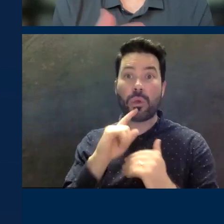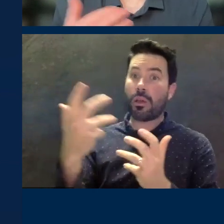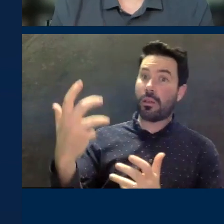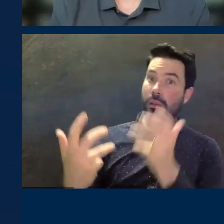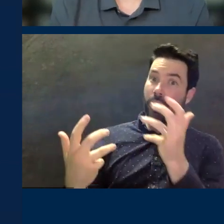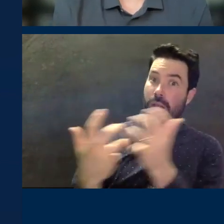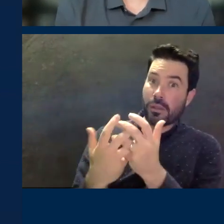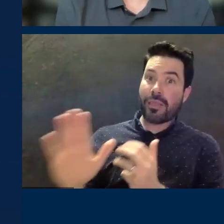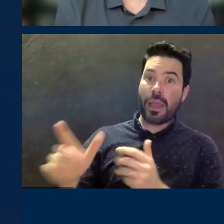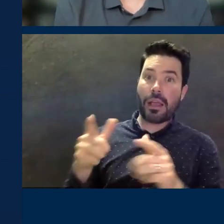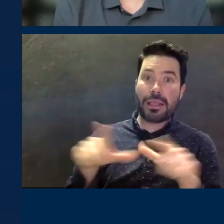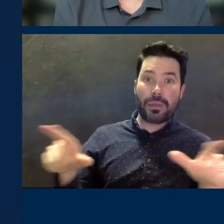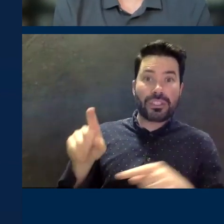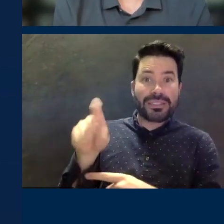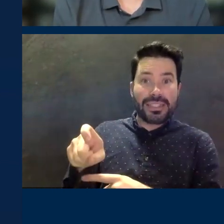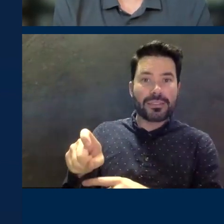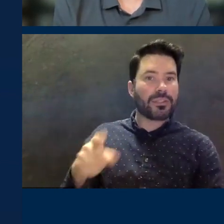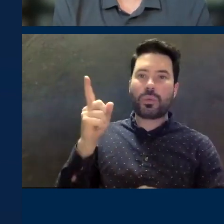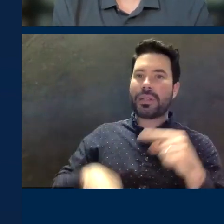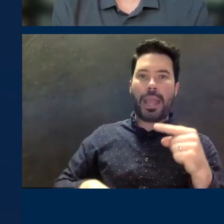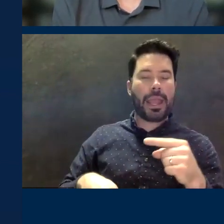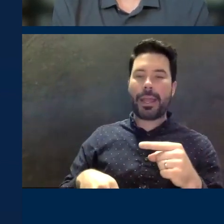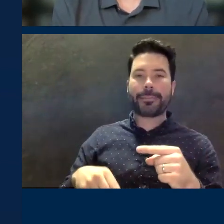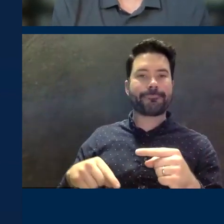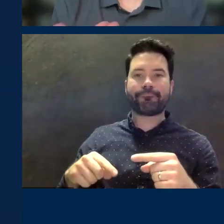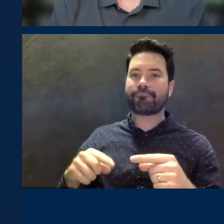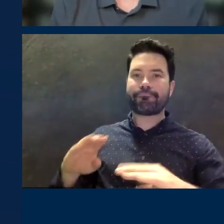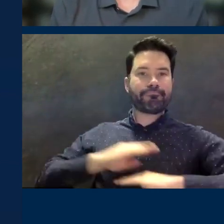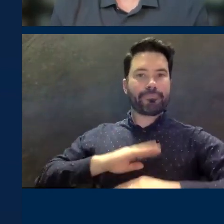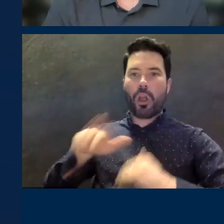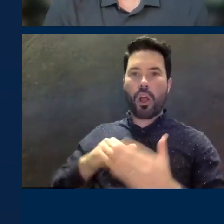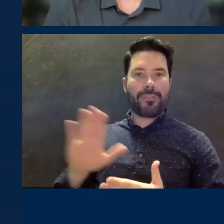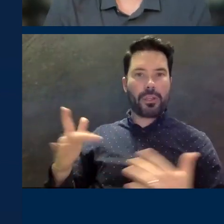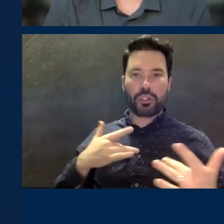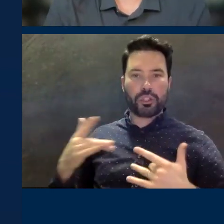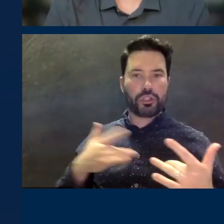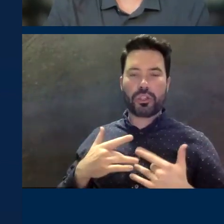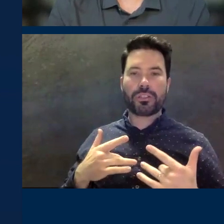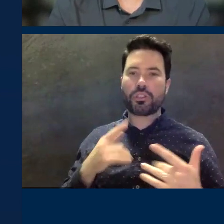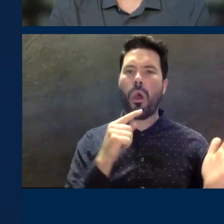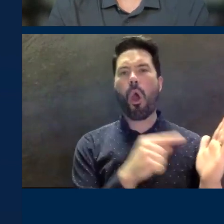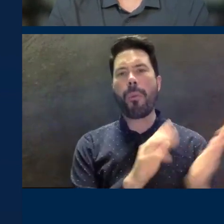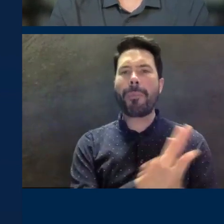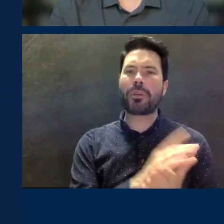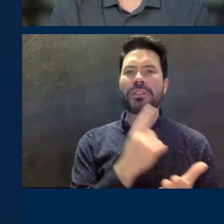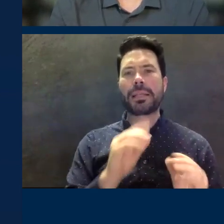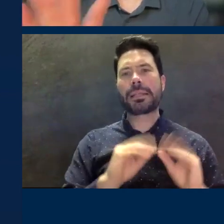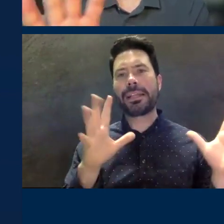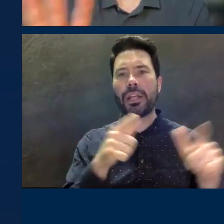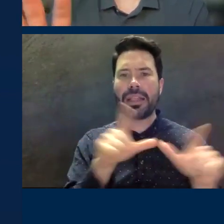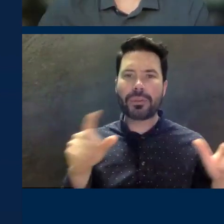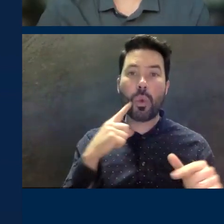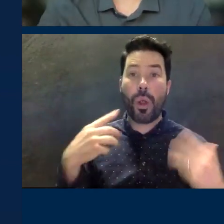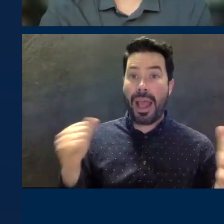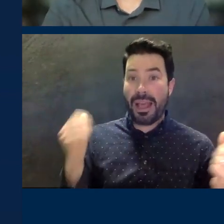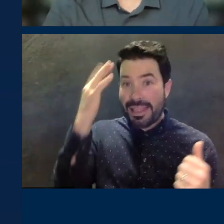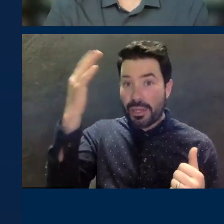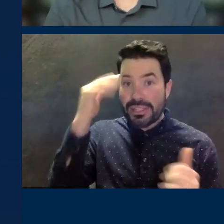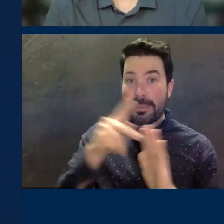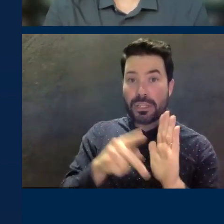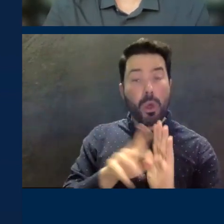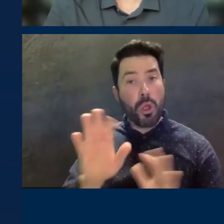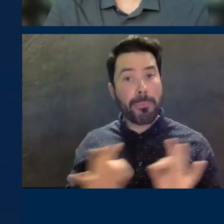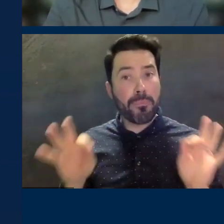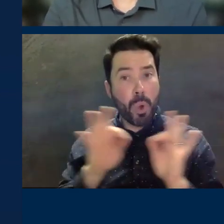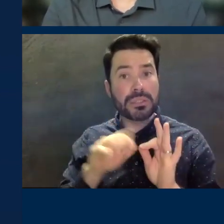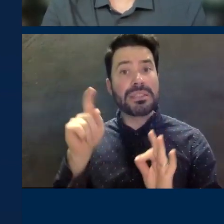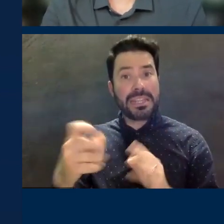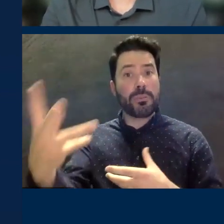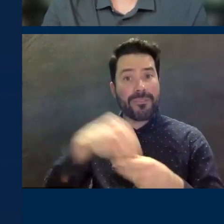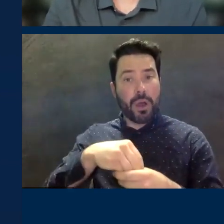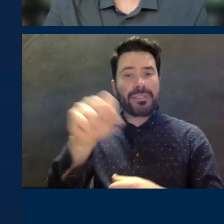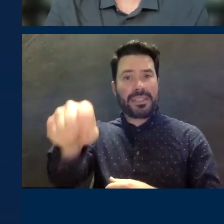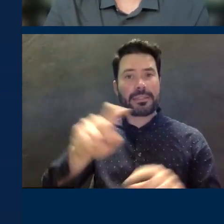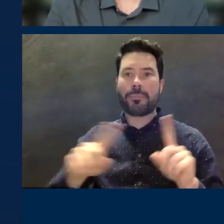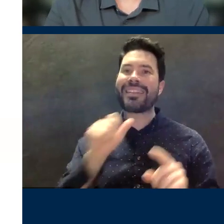You're not going to be able to address all of the concerns just by doing plain language or incorporating health literacy principles. They are important. They need to be part of the picture, but they are not the entire picture.